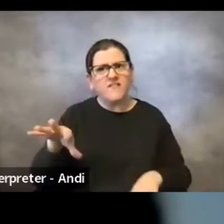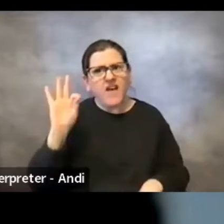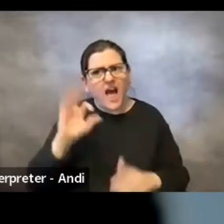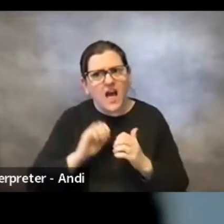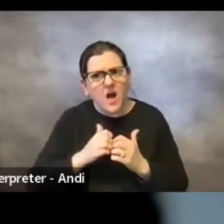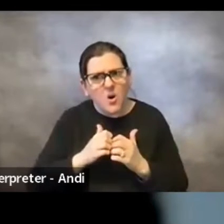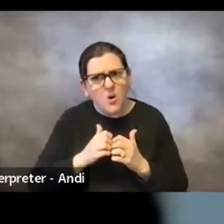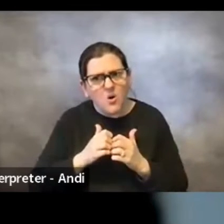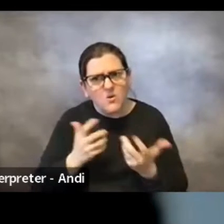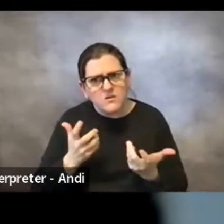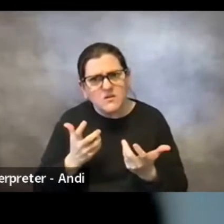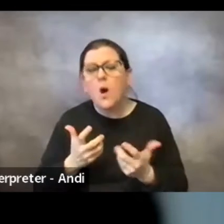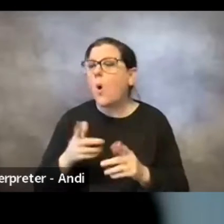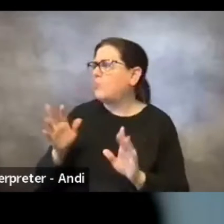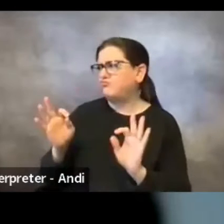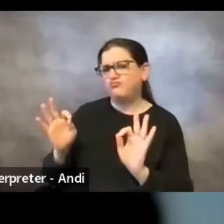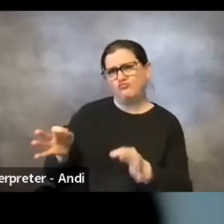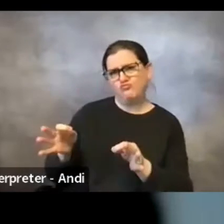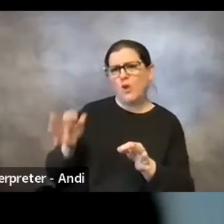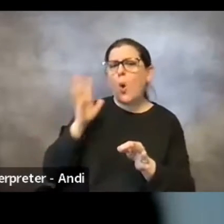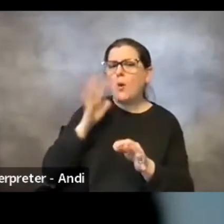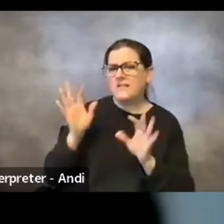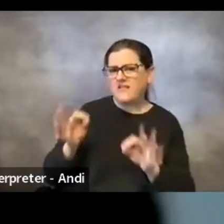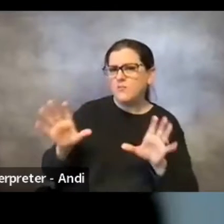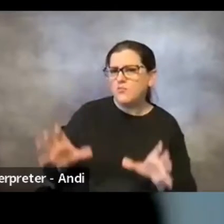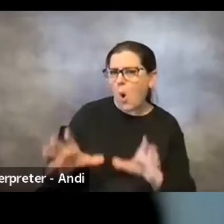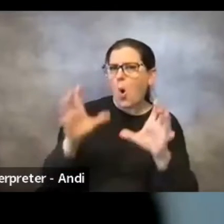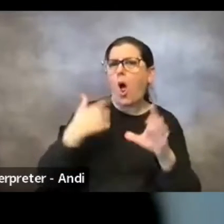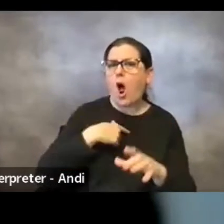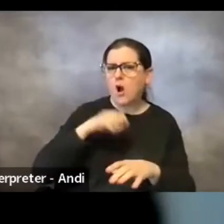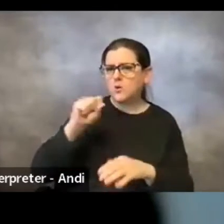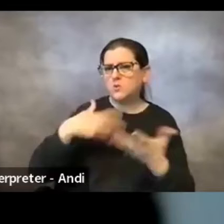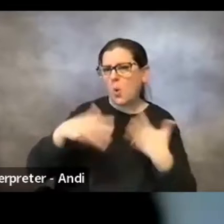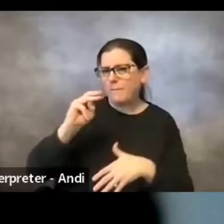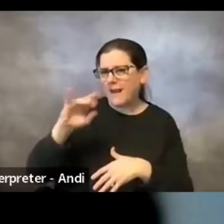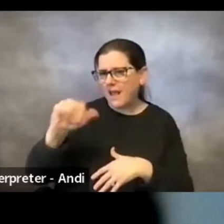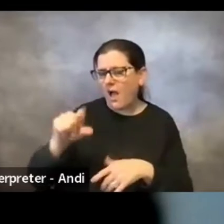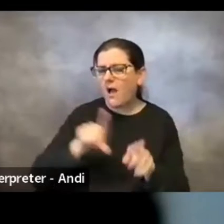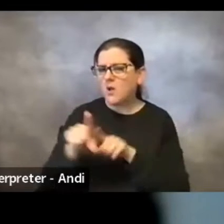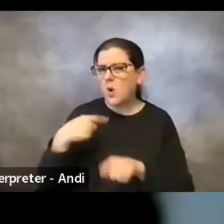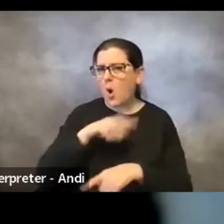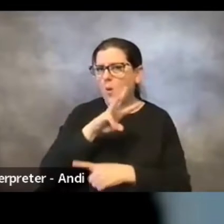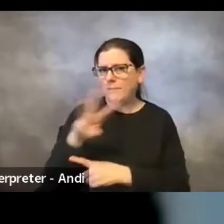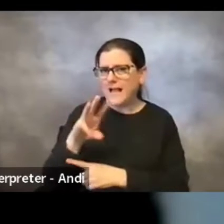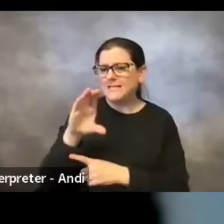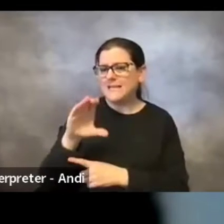Megan Davidson: Sure, we will definitely do some promotion on our social media, for sure. And it will go on our website, this CSG website at the Council of State